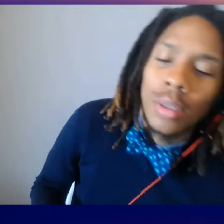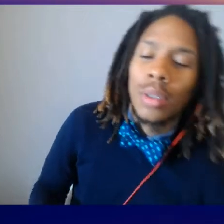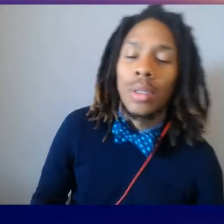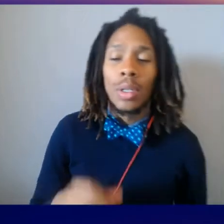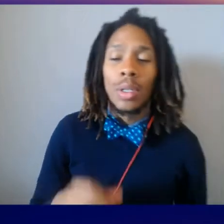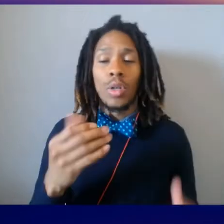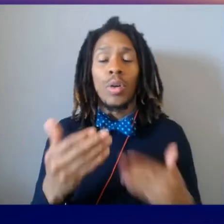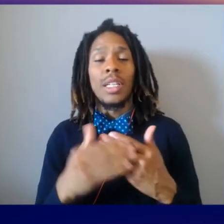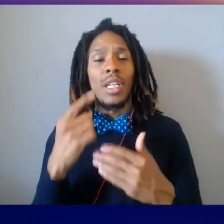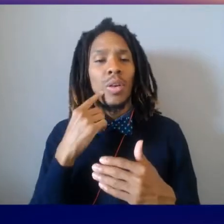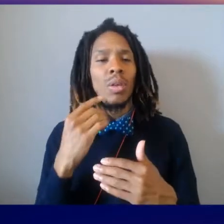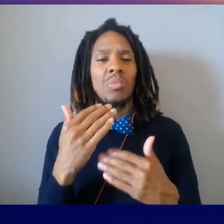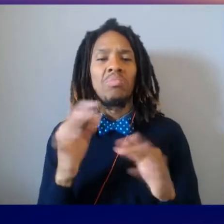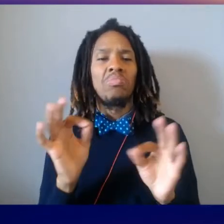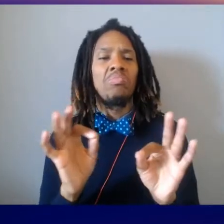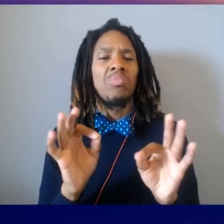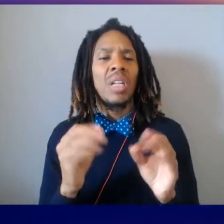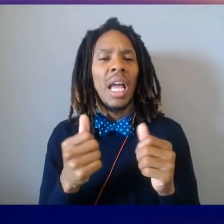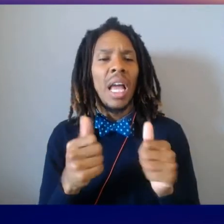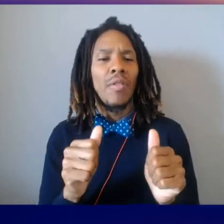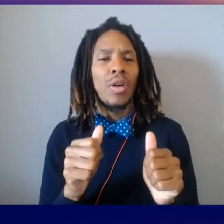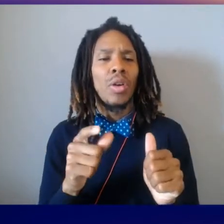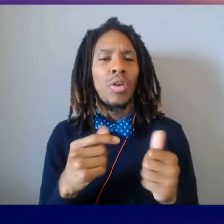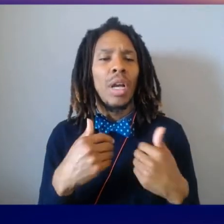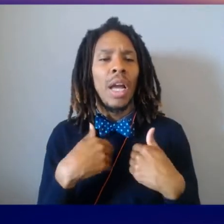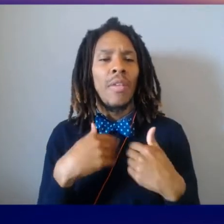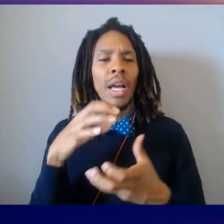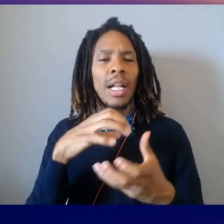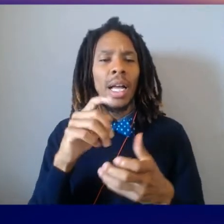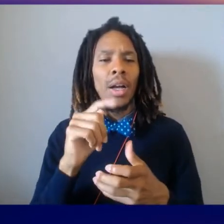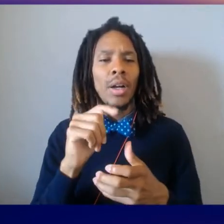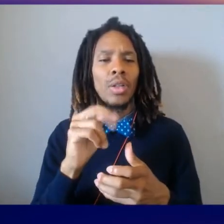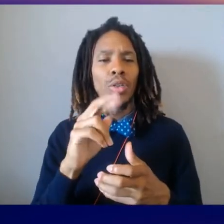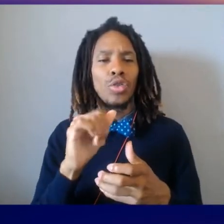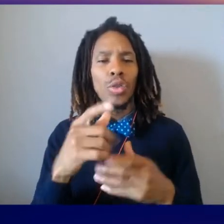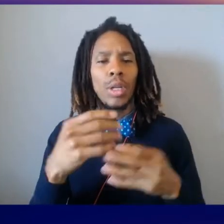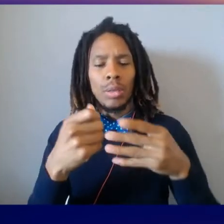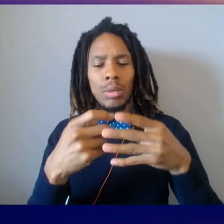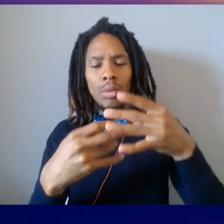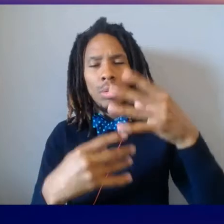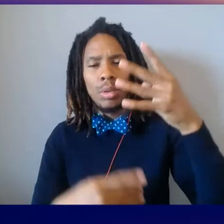a customer can end up with a CloudTrail that cover their entire organization and all the regions.